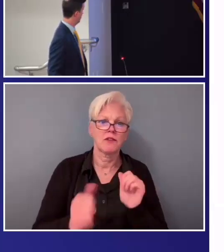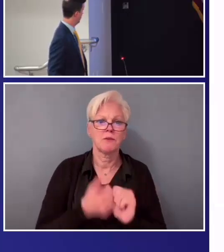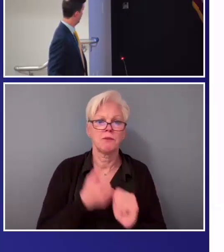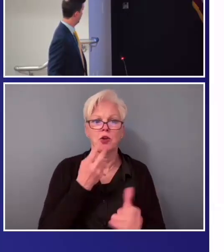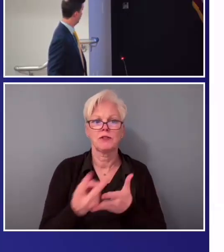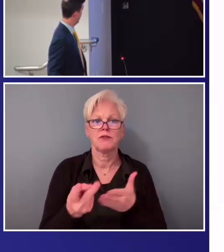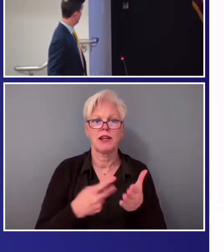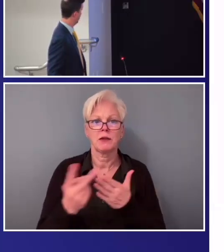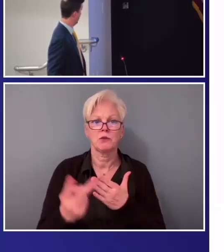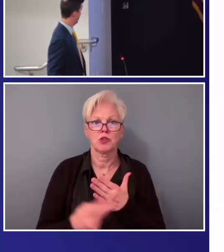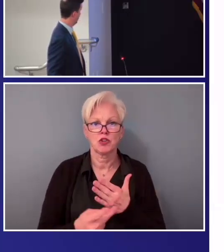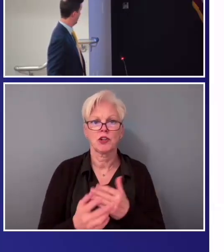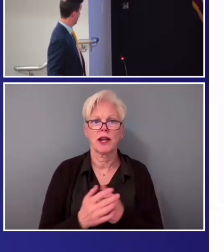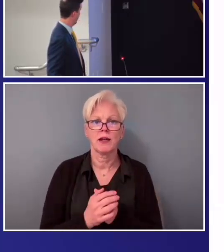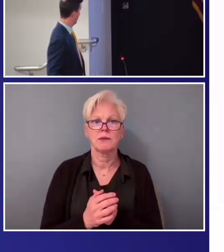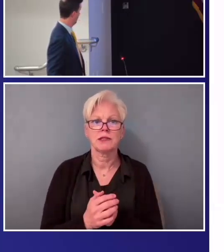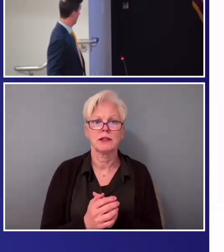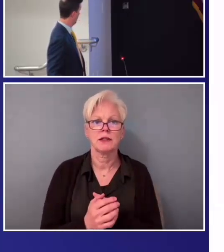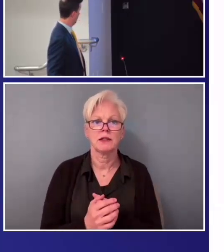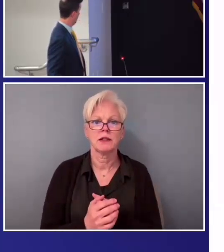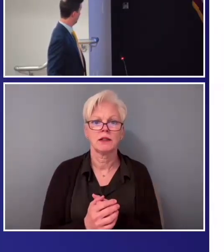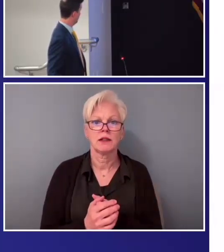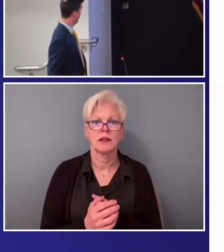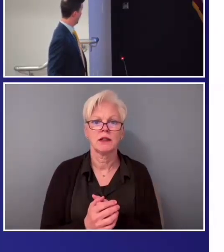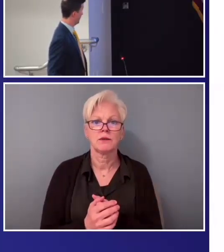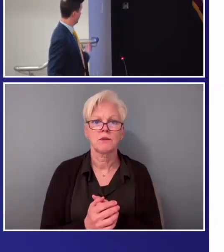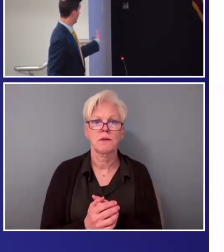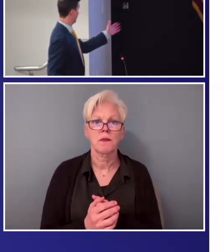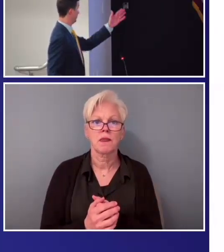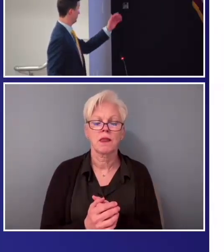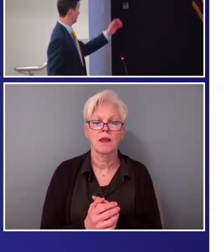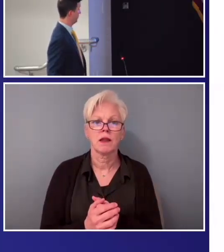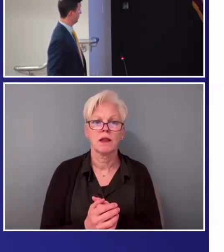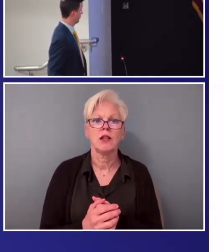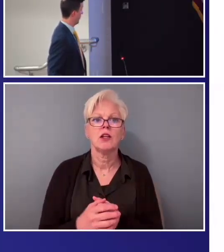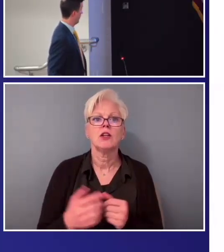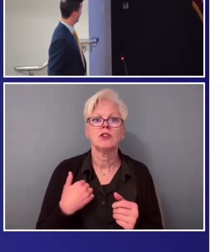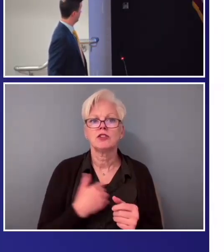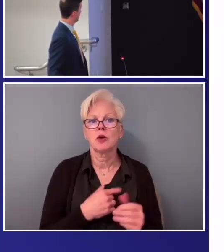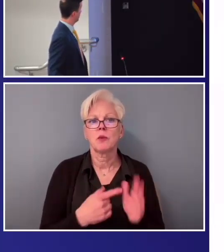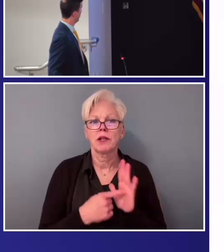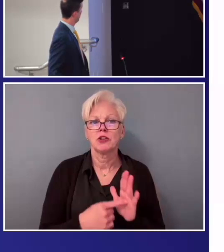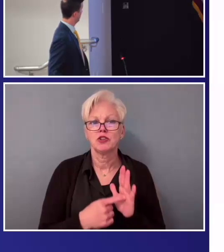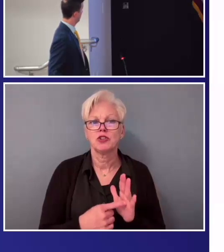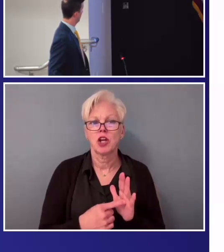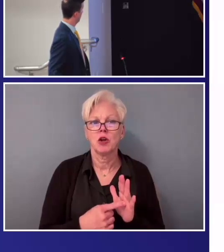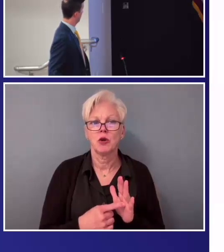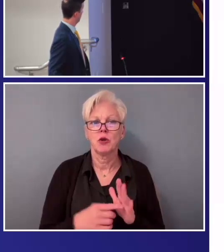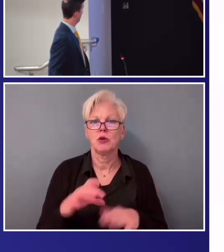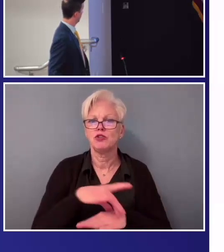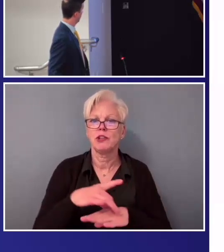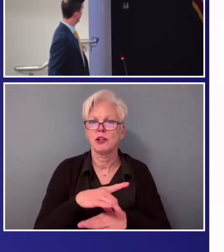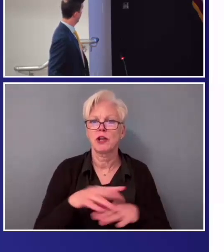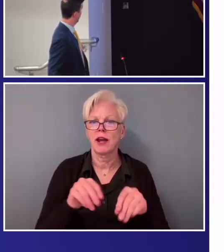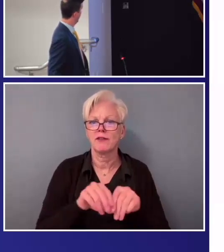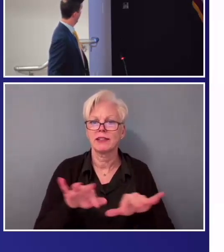versus least failing programs. We stack this just to sort of show geographic distribution of the, of the earnings test.